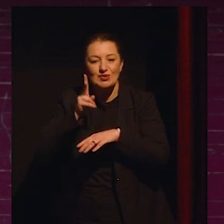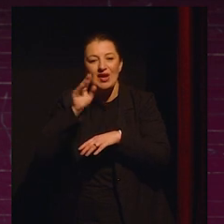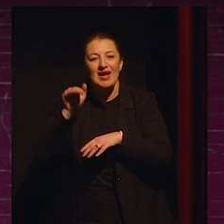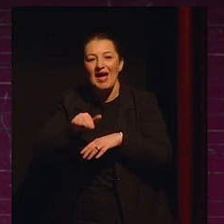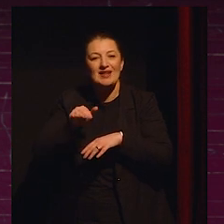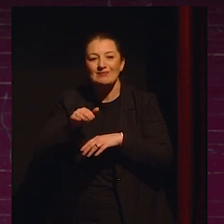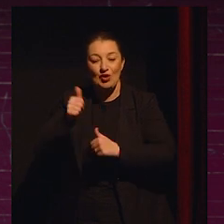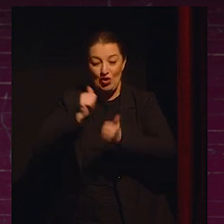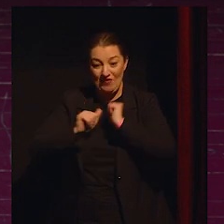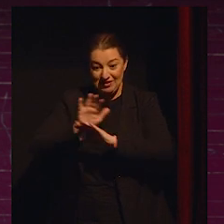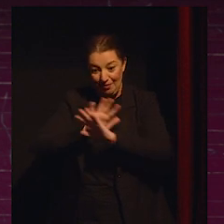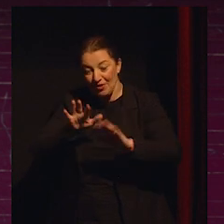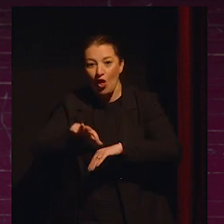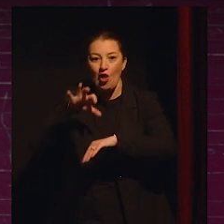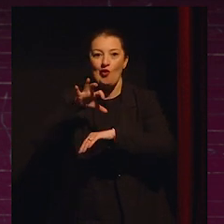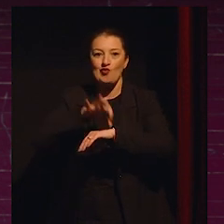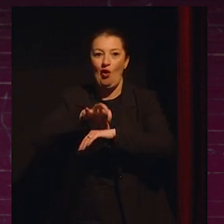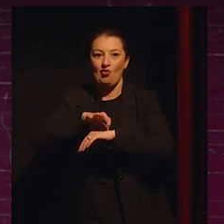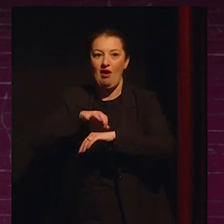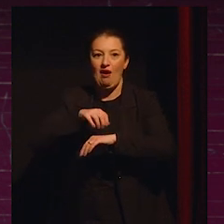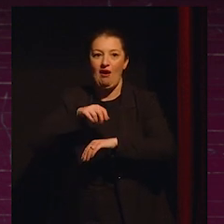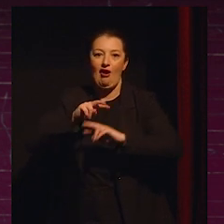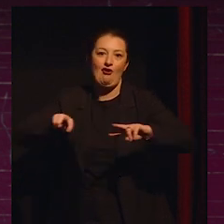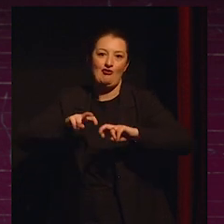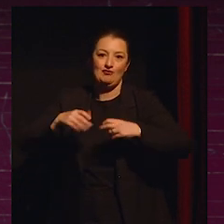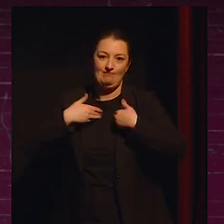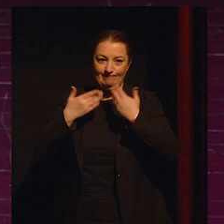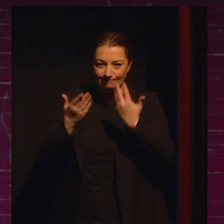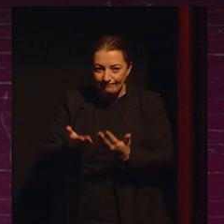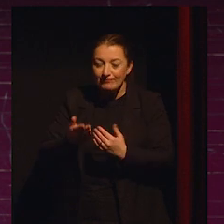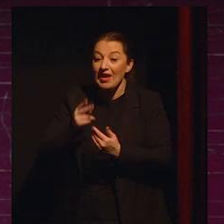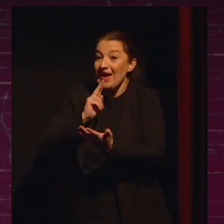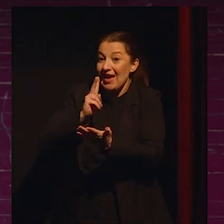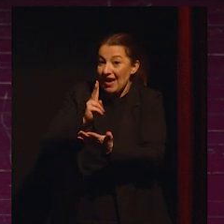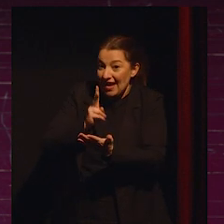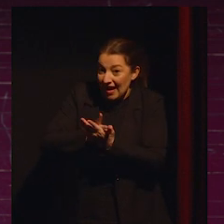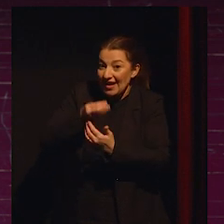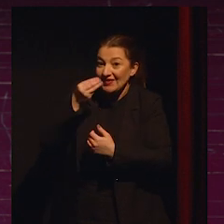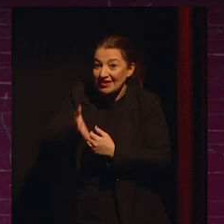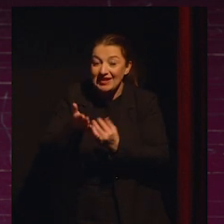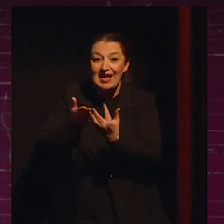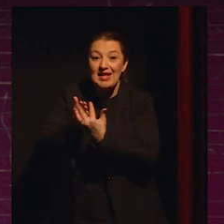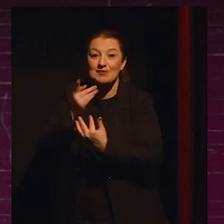of my doctorate that I’m slowly coming to the end of. How do decisionmakers make decisions about accessibility,